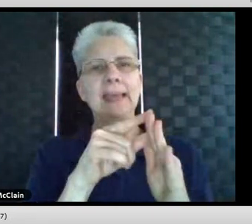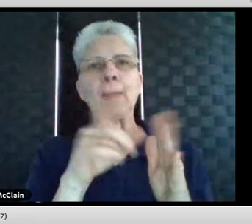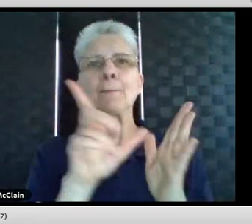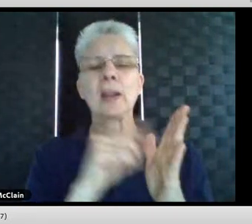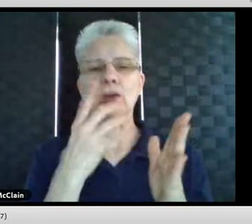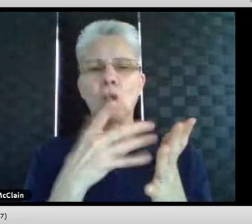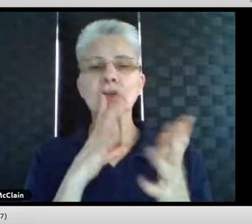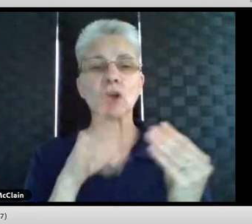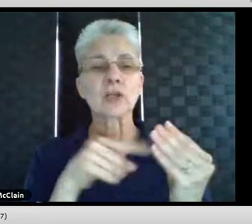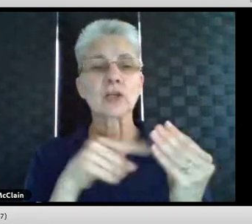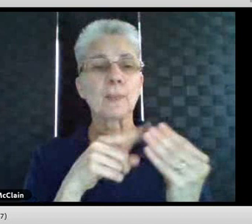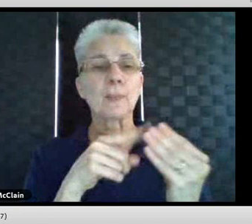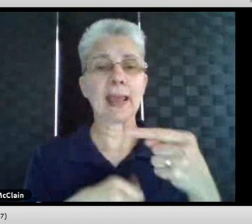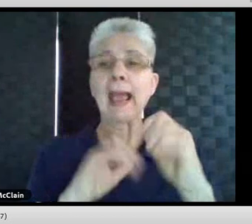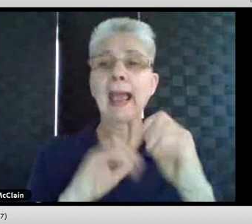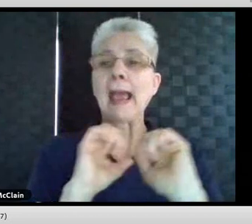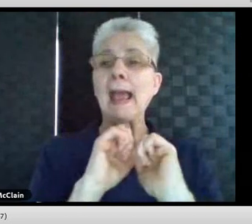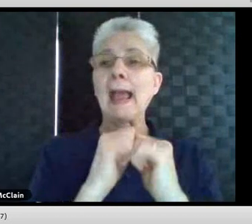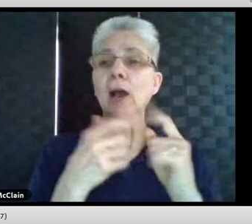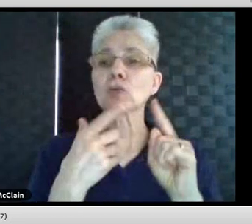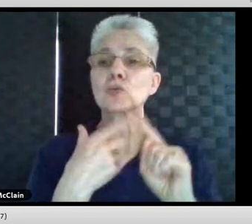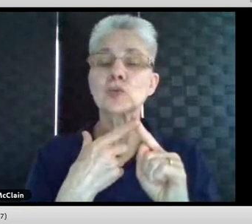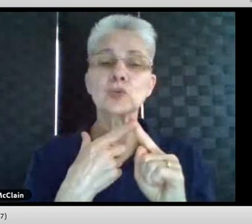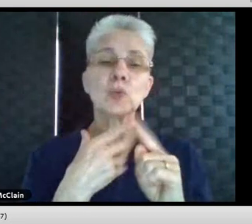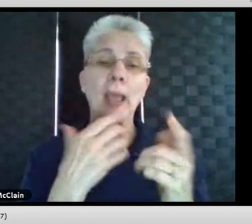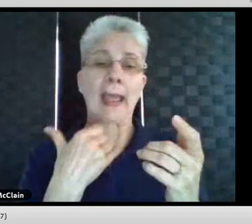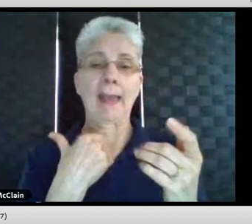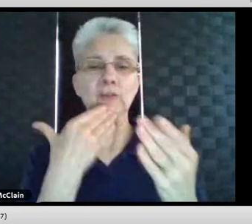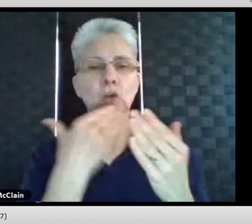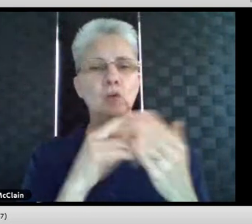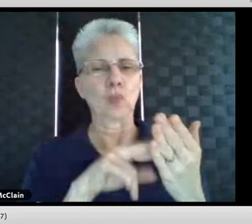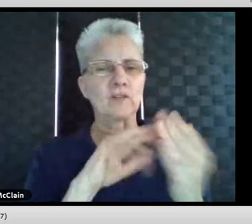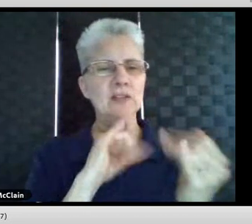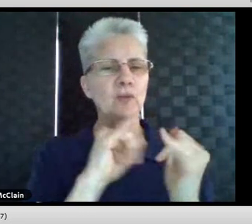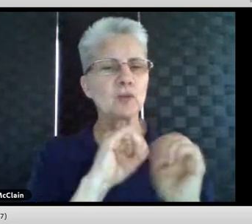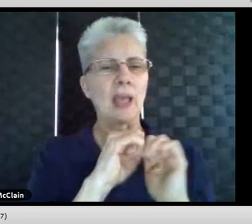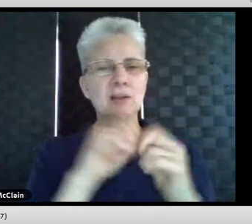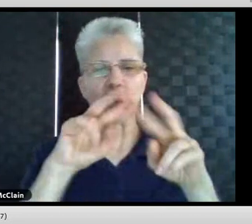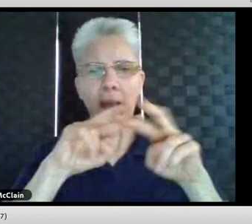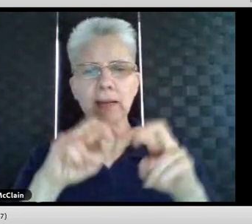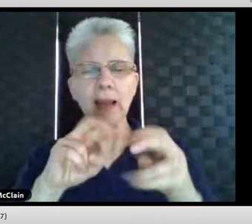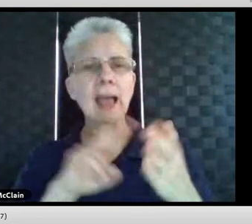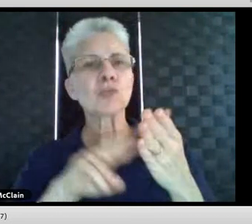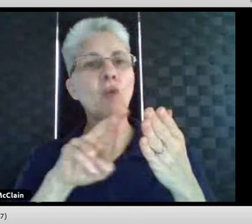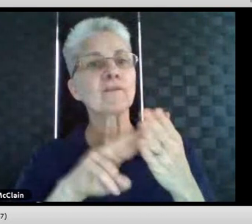is how to have good reference interviews, how to analyze reference questions,